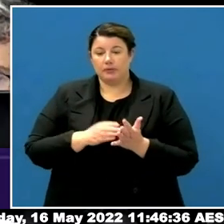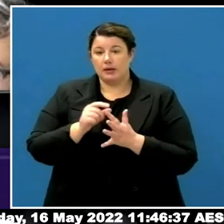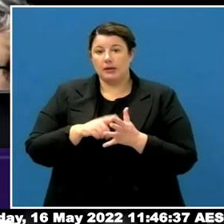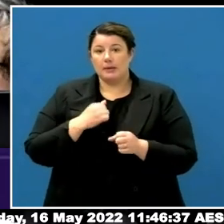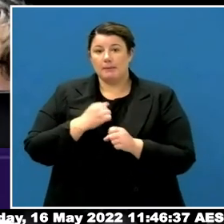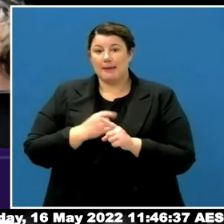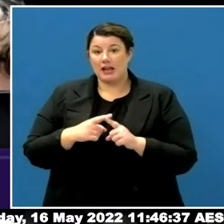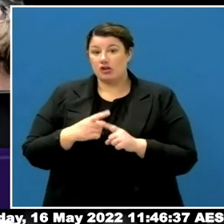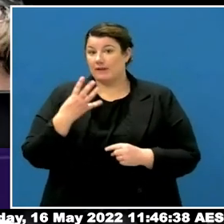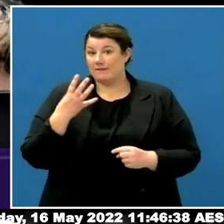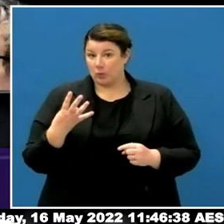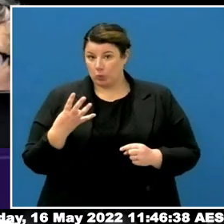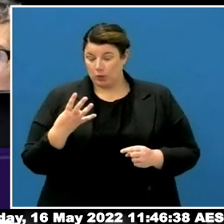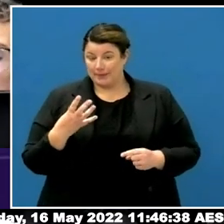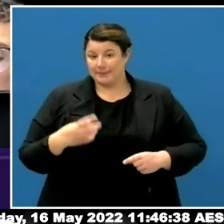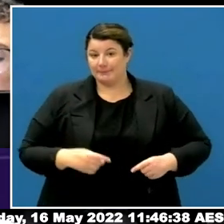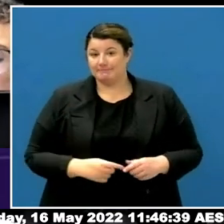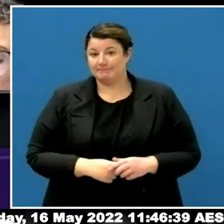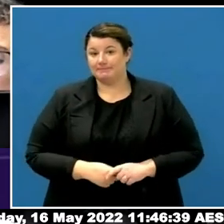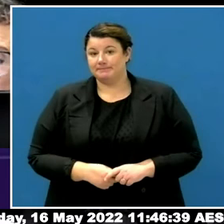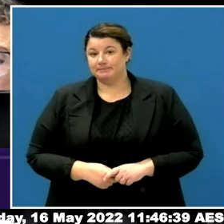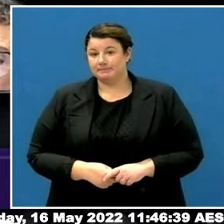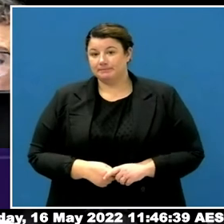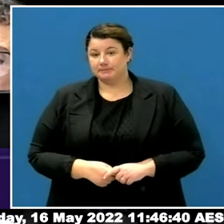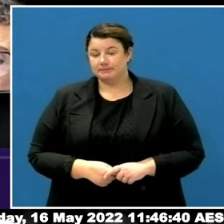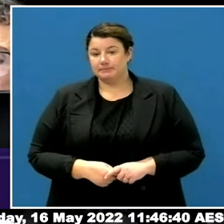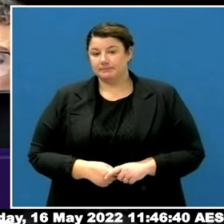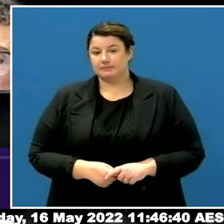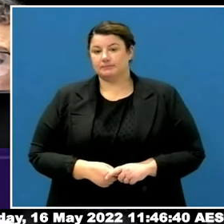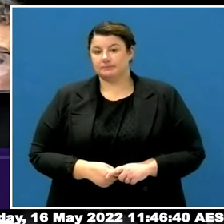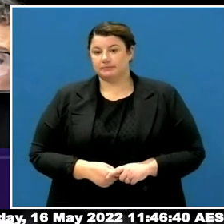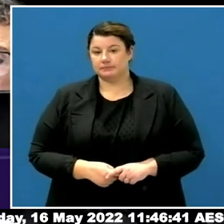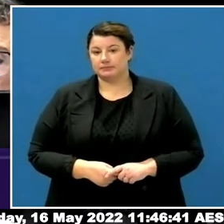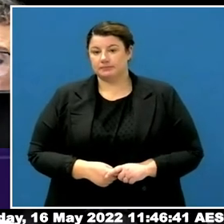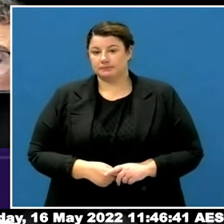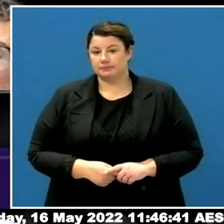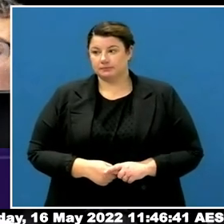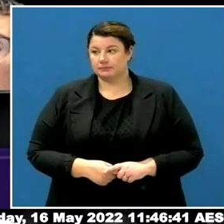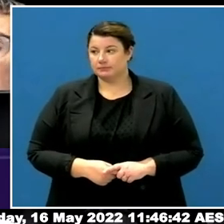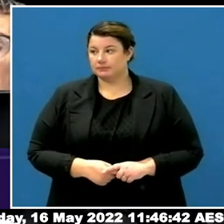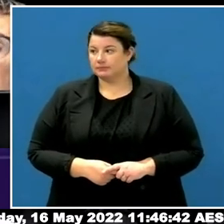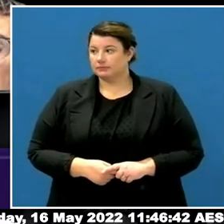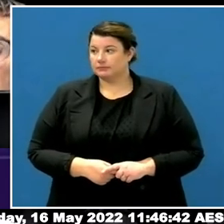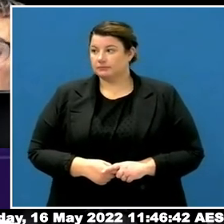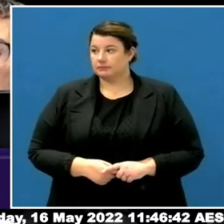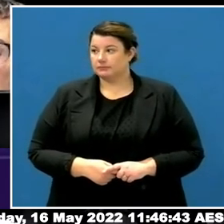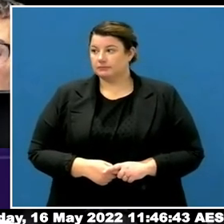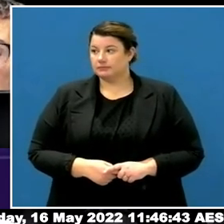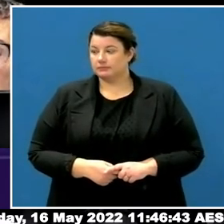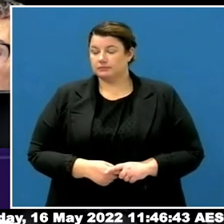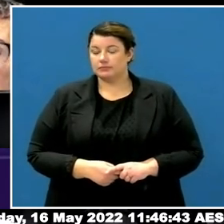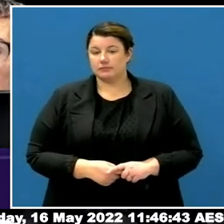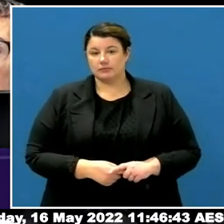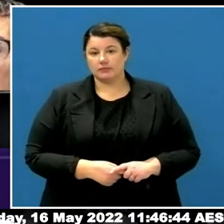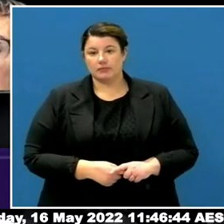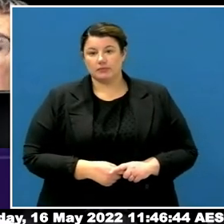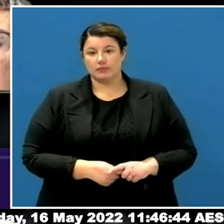12, there's a clause there, 5.9: